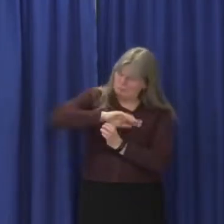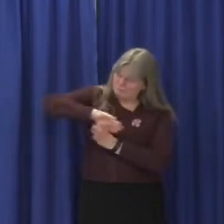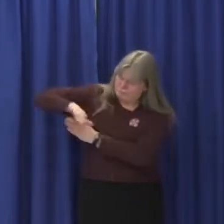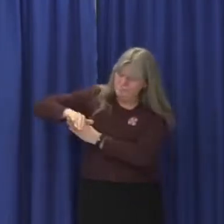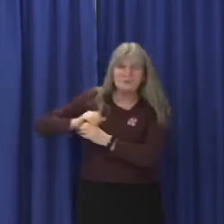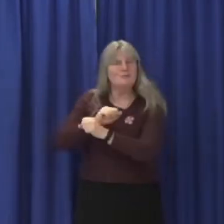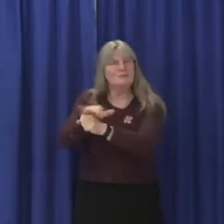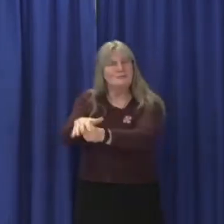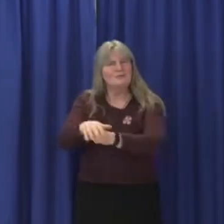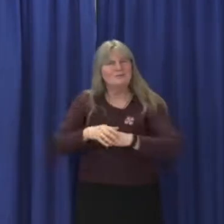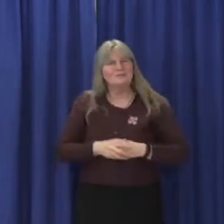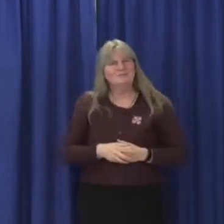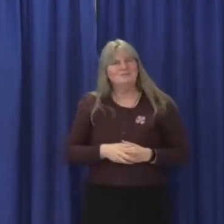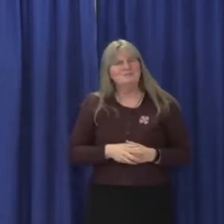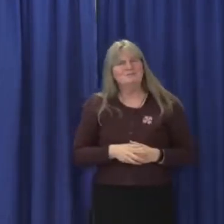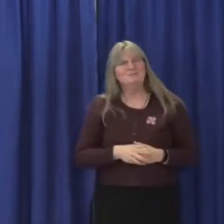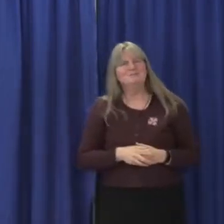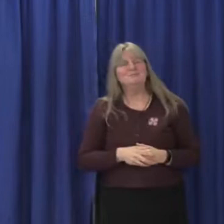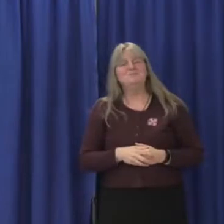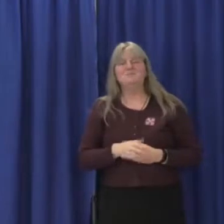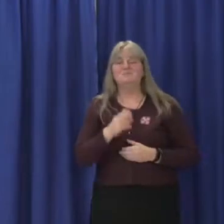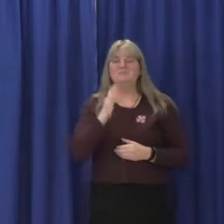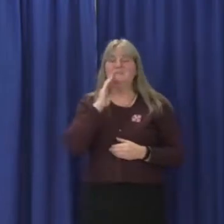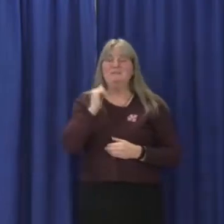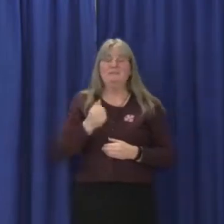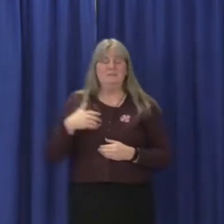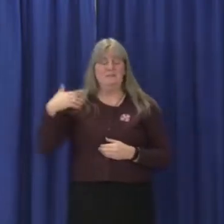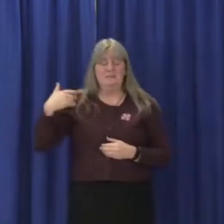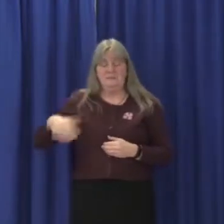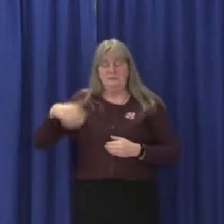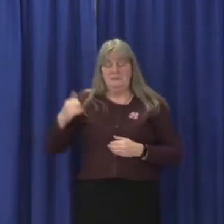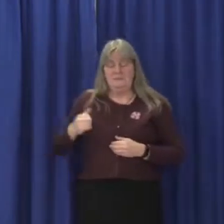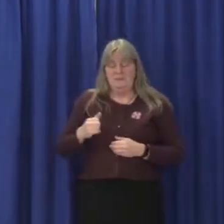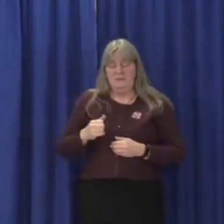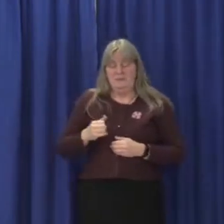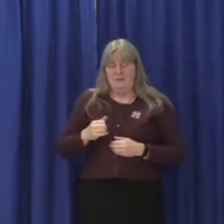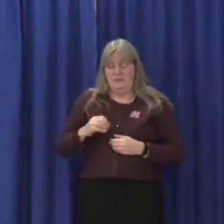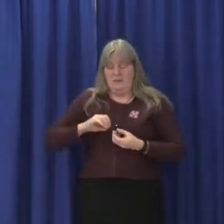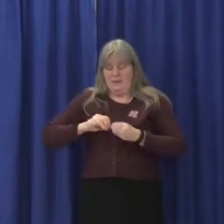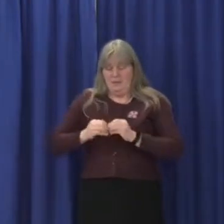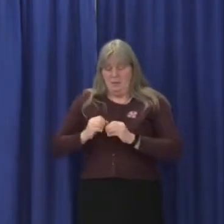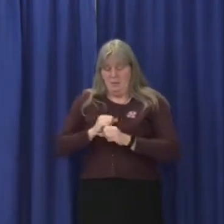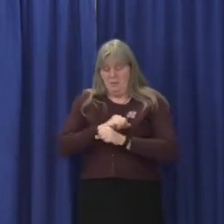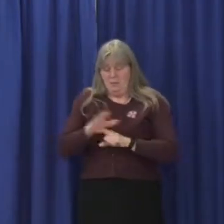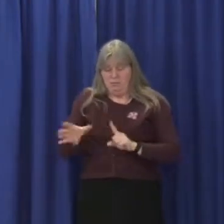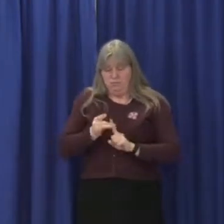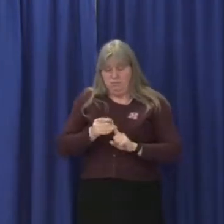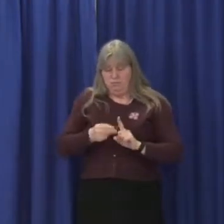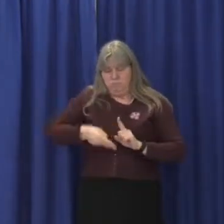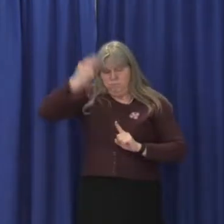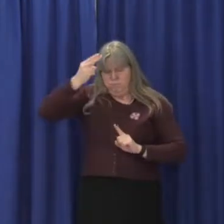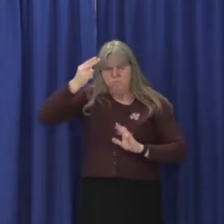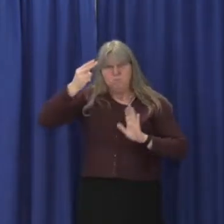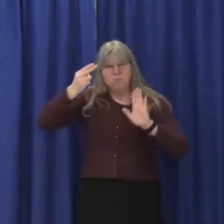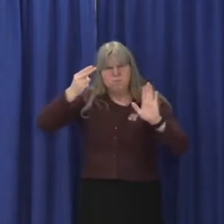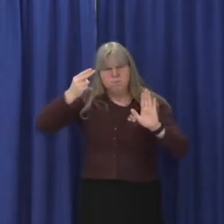So, as we deal with this latest and most intense wave, I want to remind everyone that your government is here to